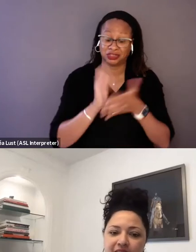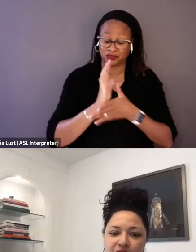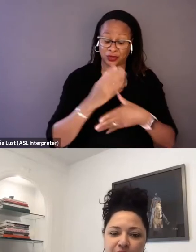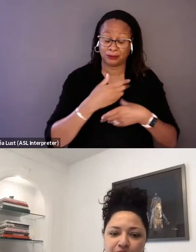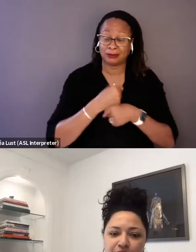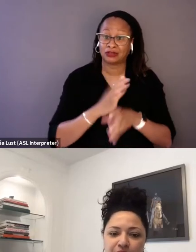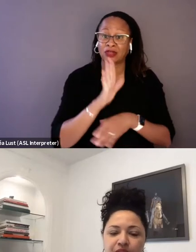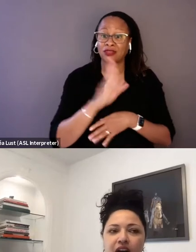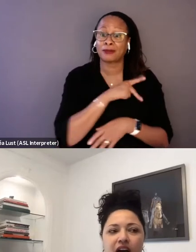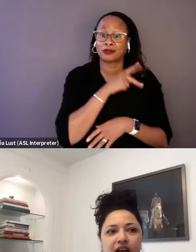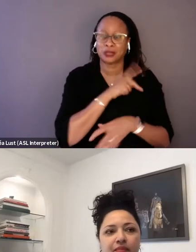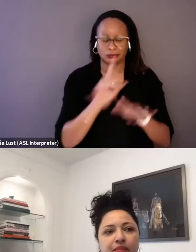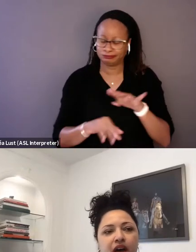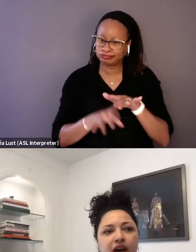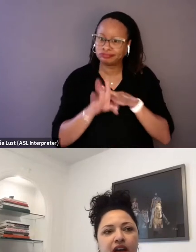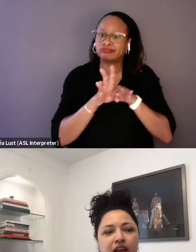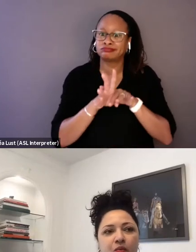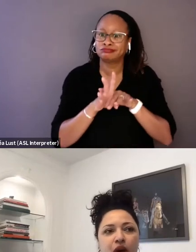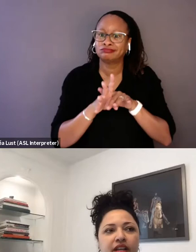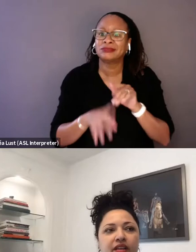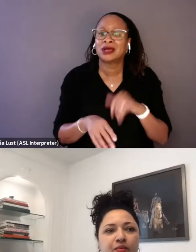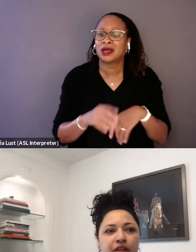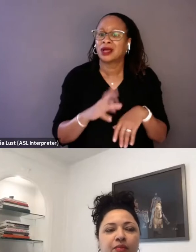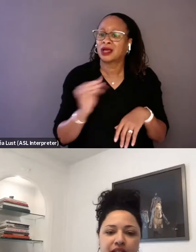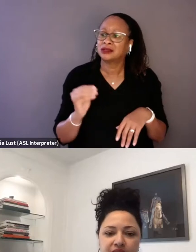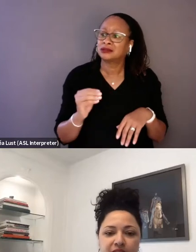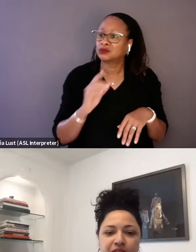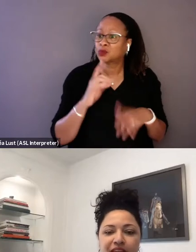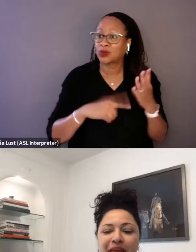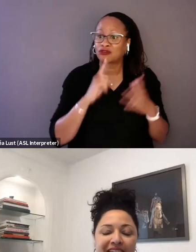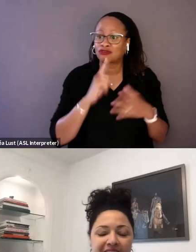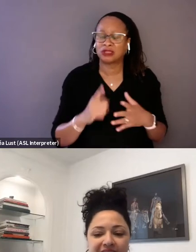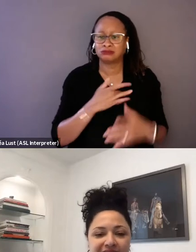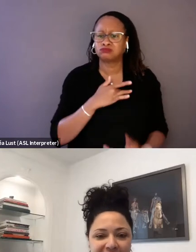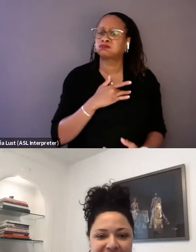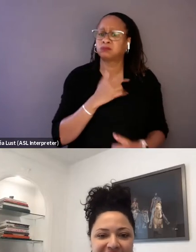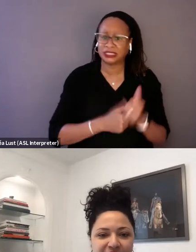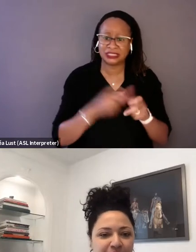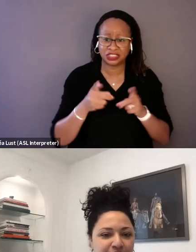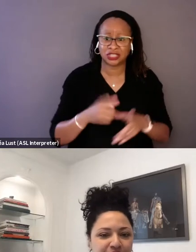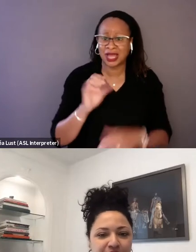kind of come through and what really resonated with them. Alex and Anthony were, you know